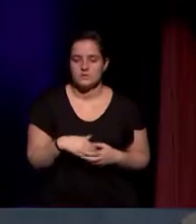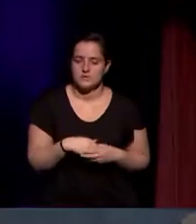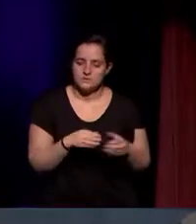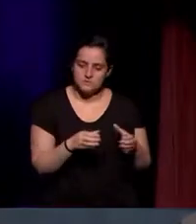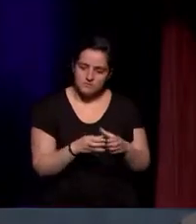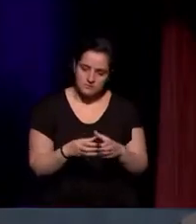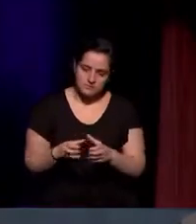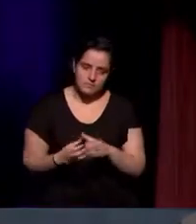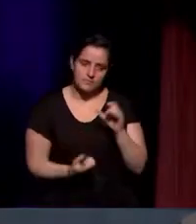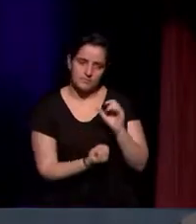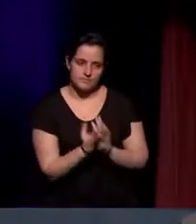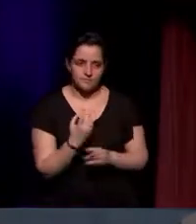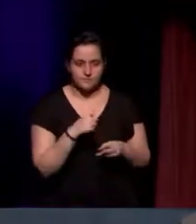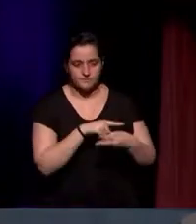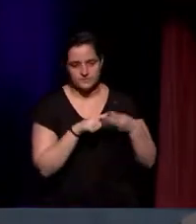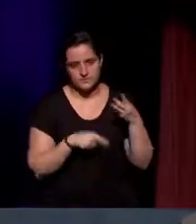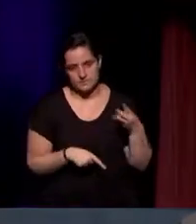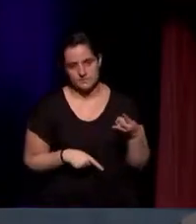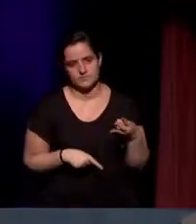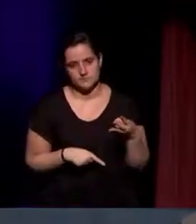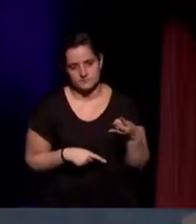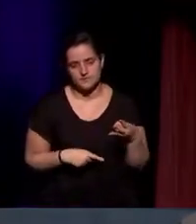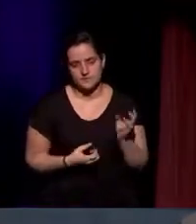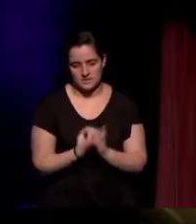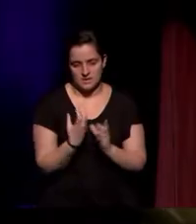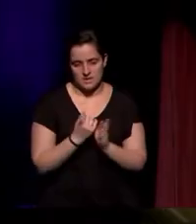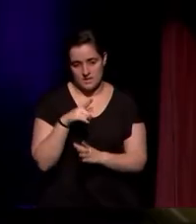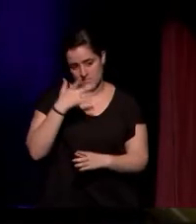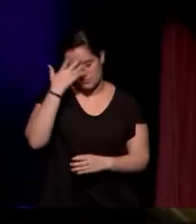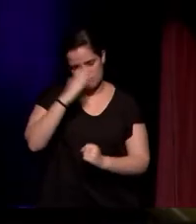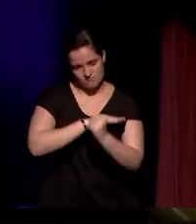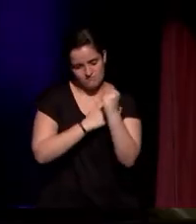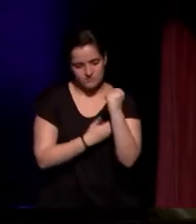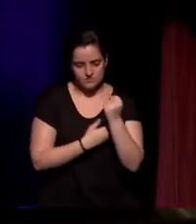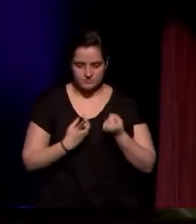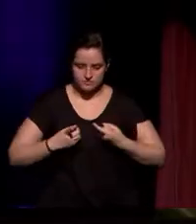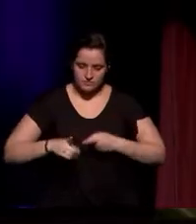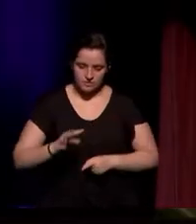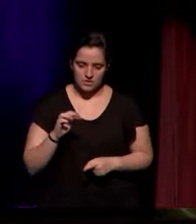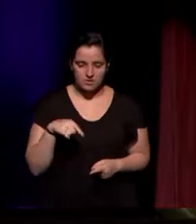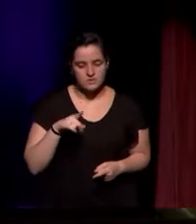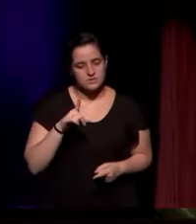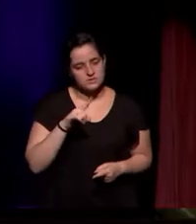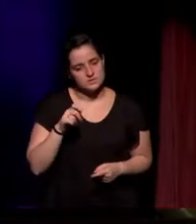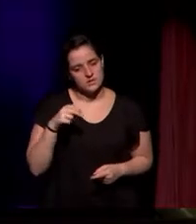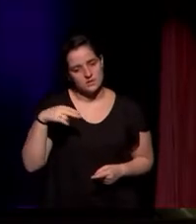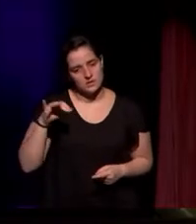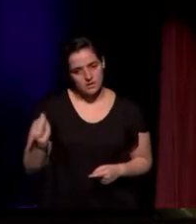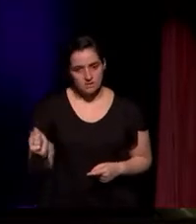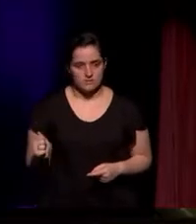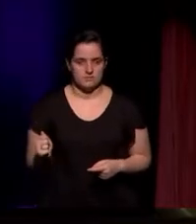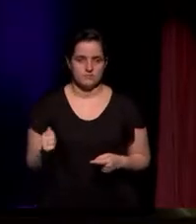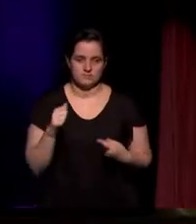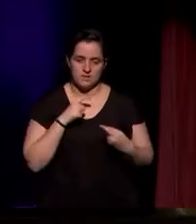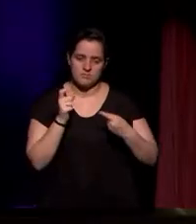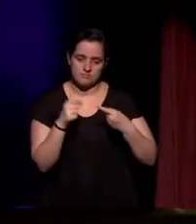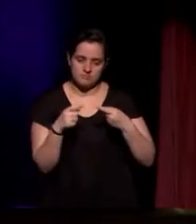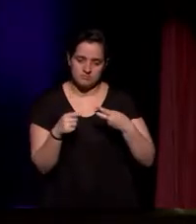created by resistant who were in Tanzania, we have the Udenamo, Democratic Union